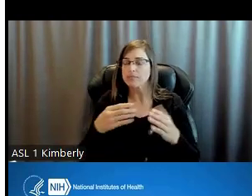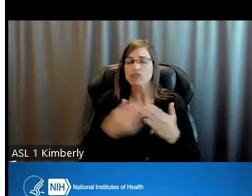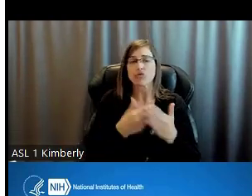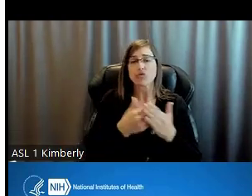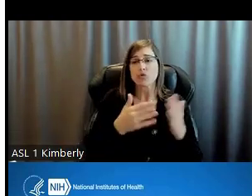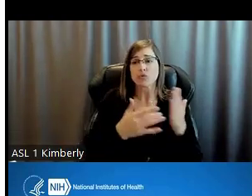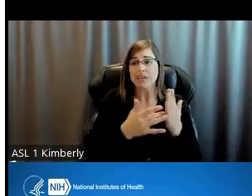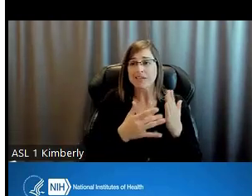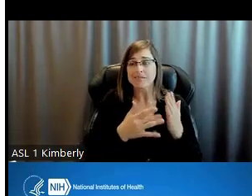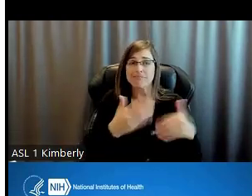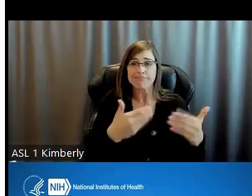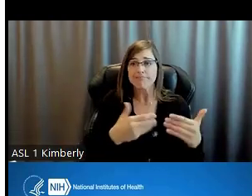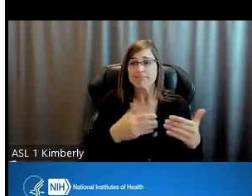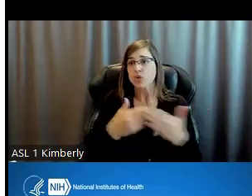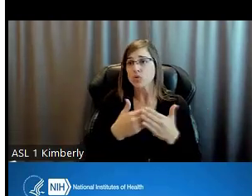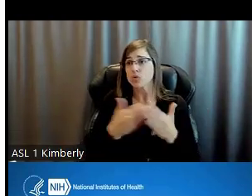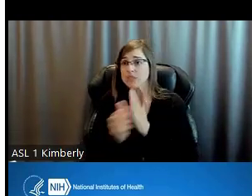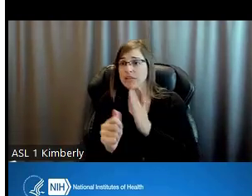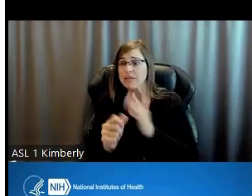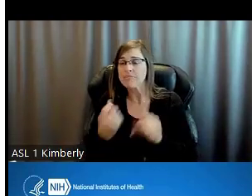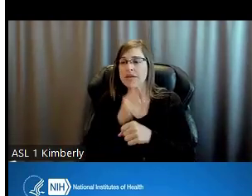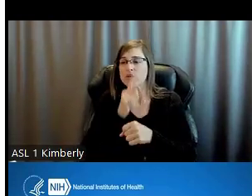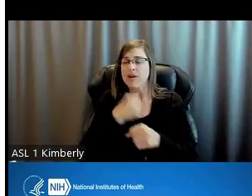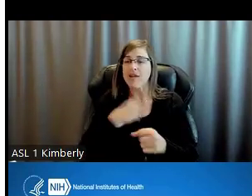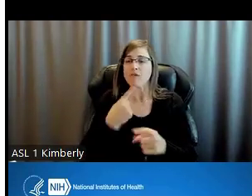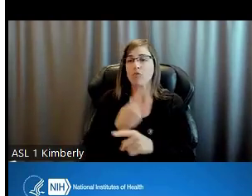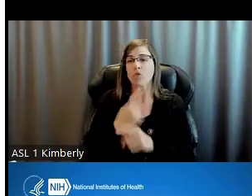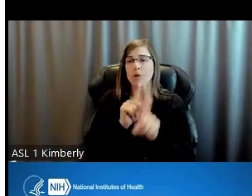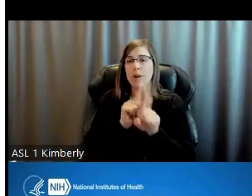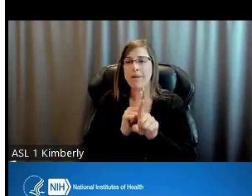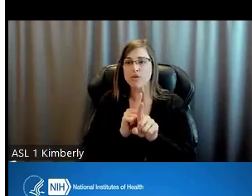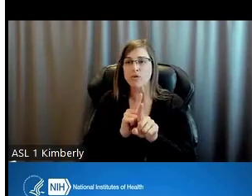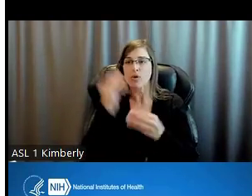and to make sure you have the appropriate mentors, collaborators and consultants.